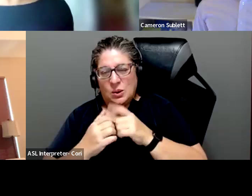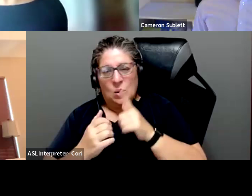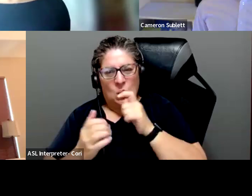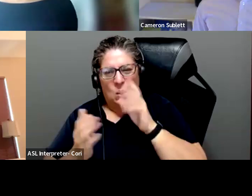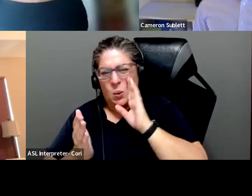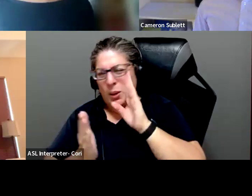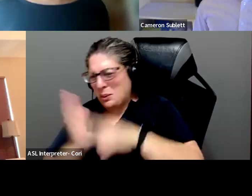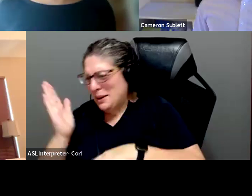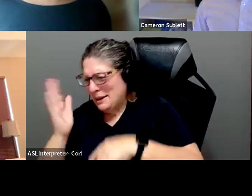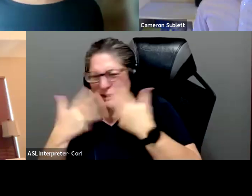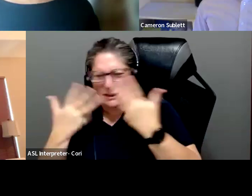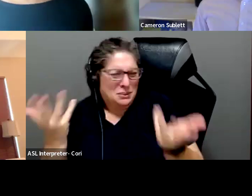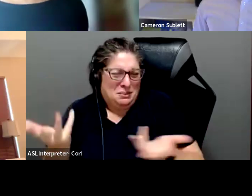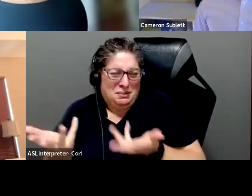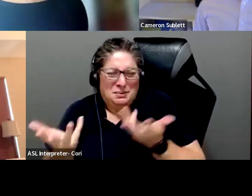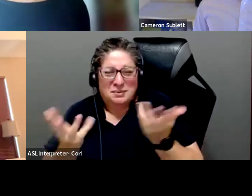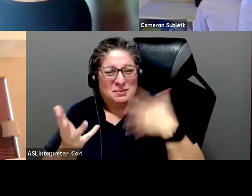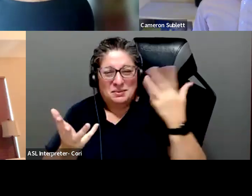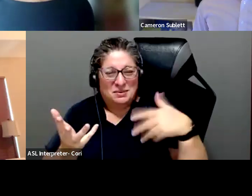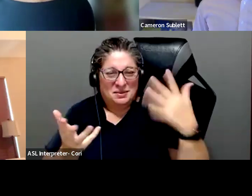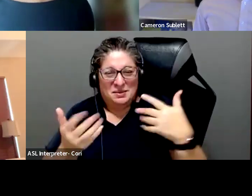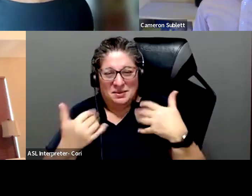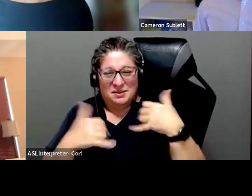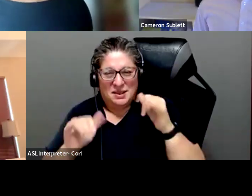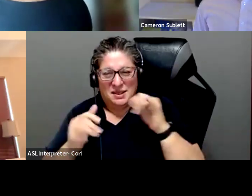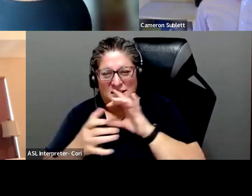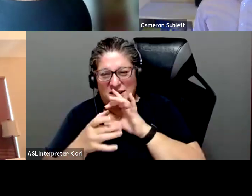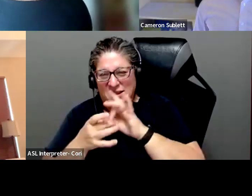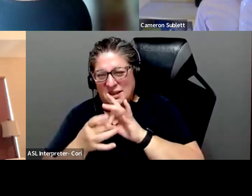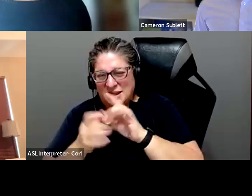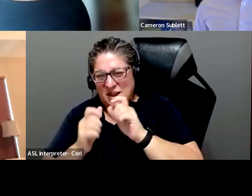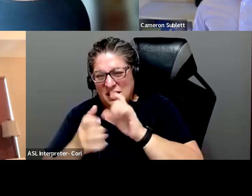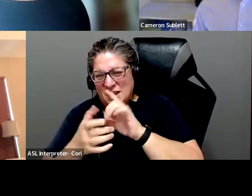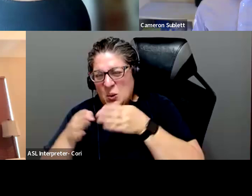them? The stilted way of writing and is it going to reach the